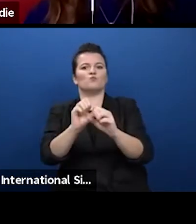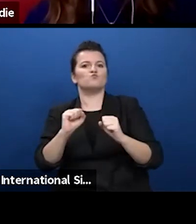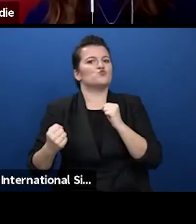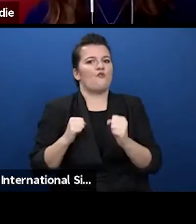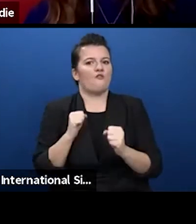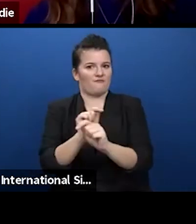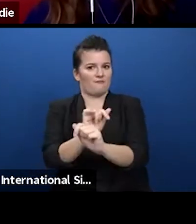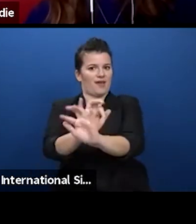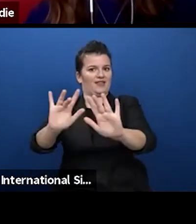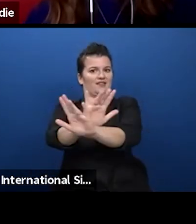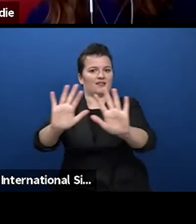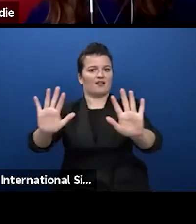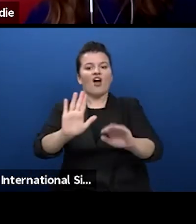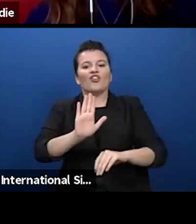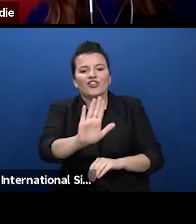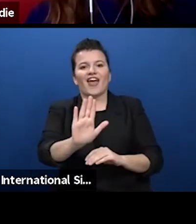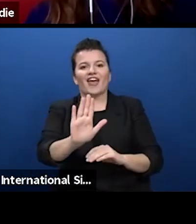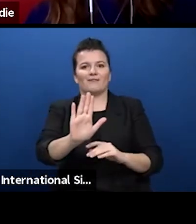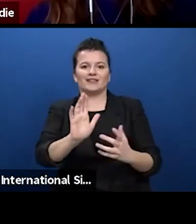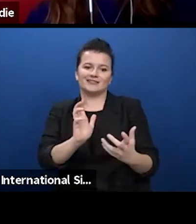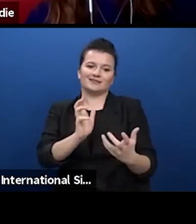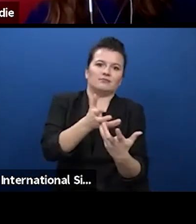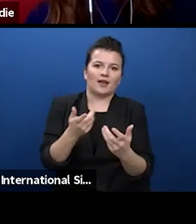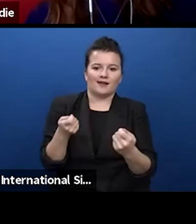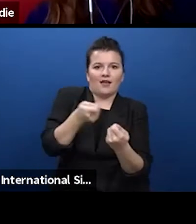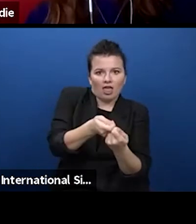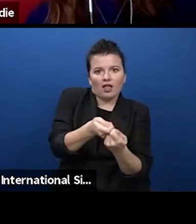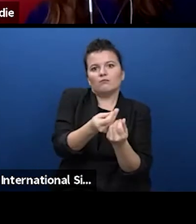their own voice within those ideas you know. So it's not like I'm telling people what to do